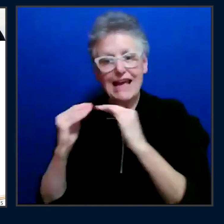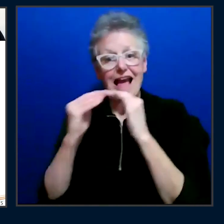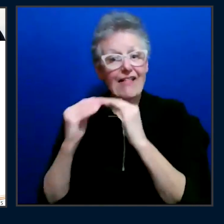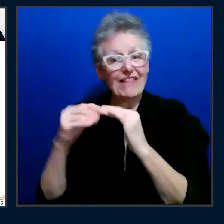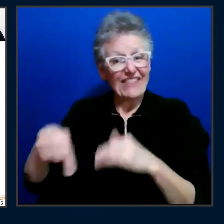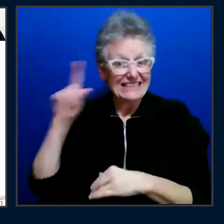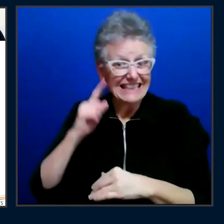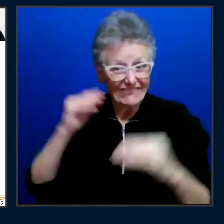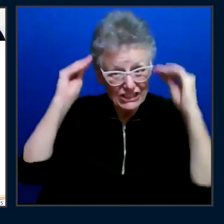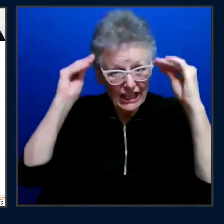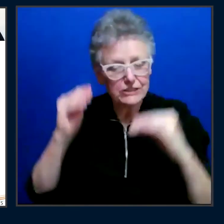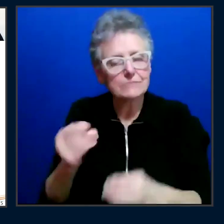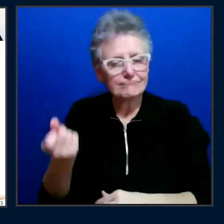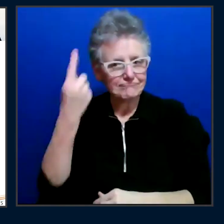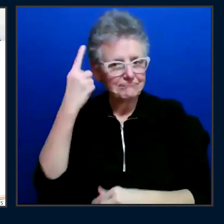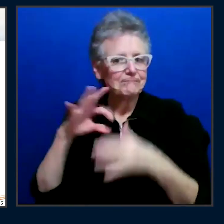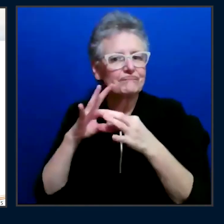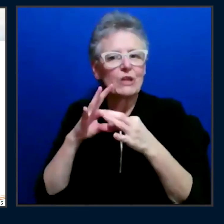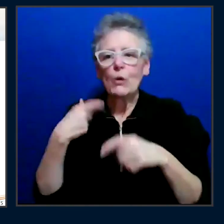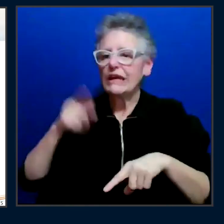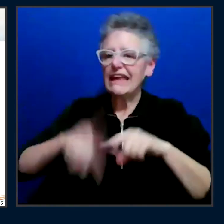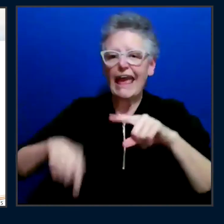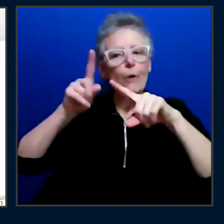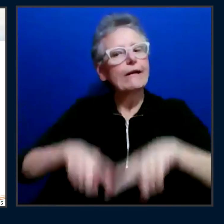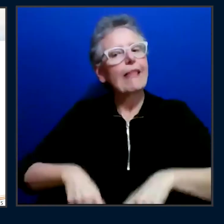can draw connections to that, because we cannot rely on